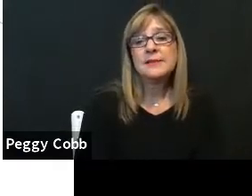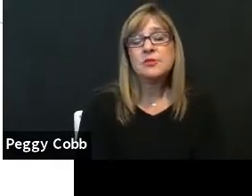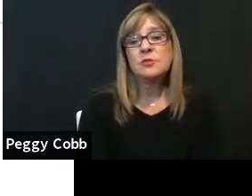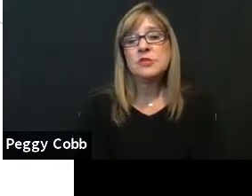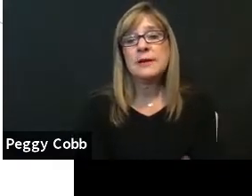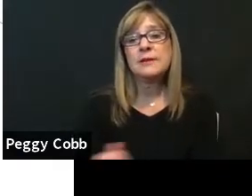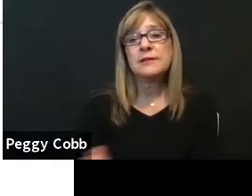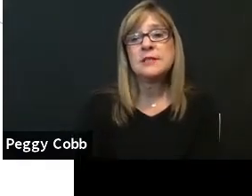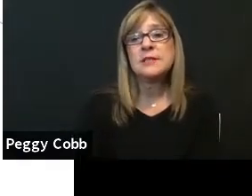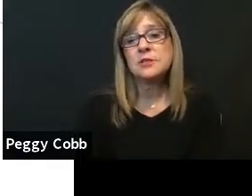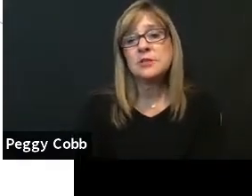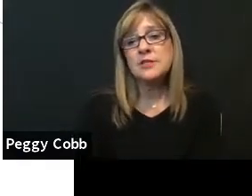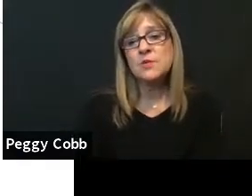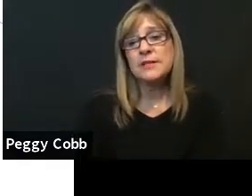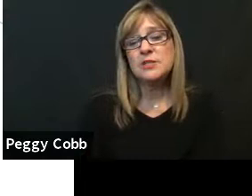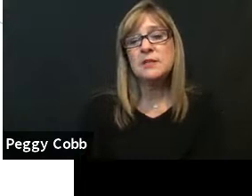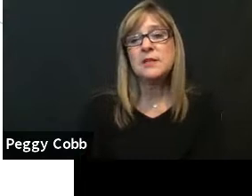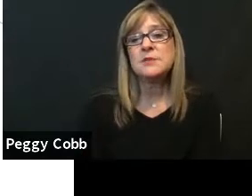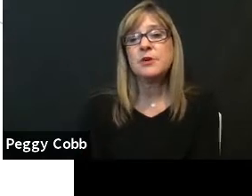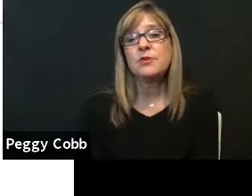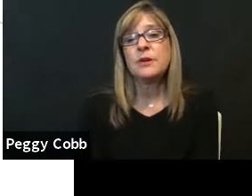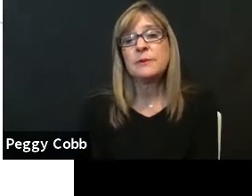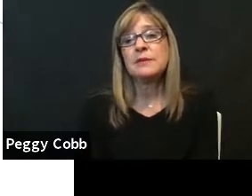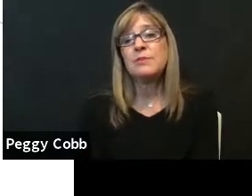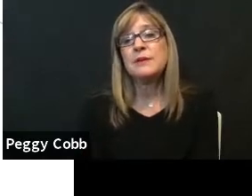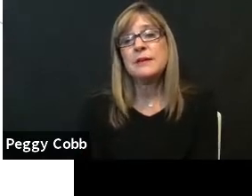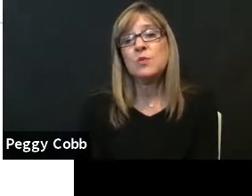As you child gets near to graduation the YETS program can be there.